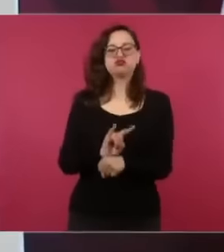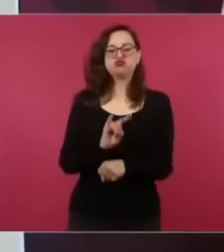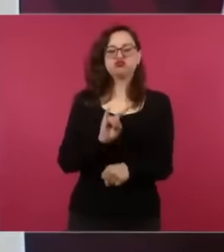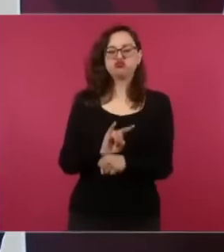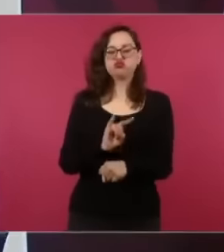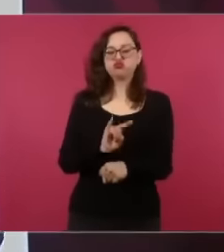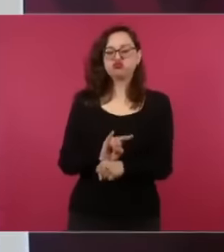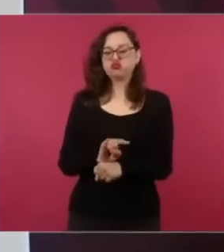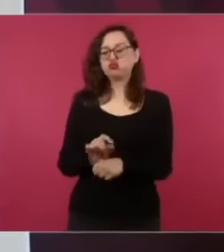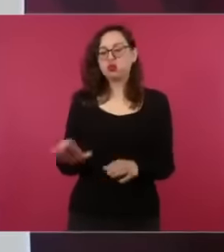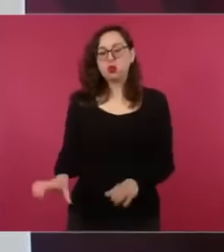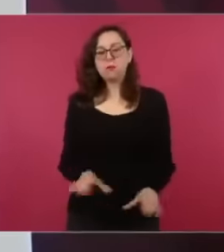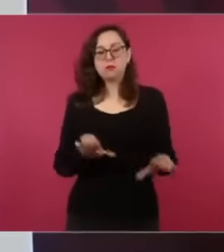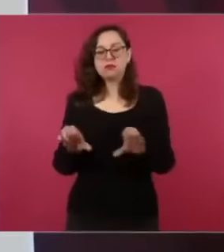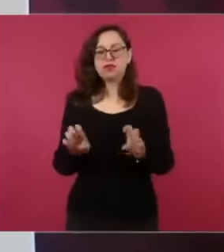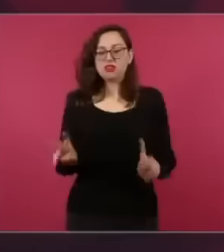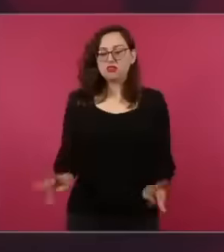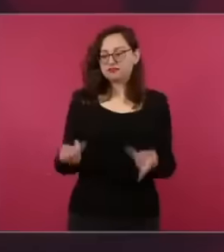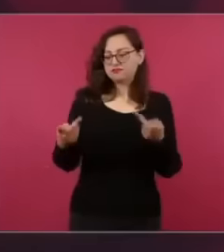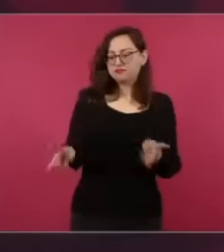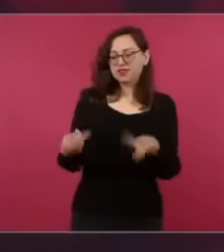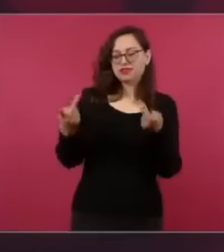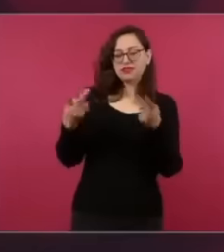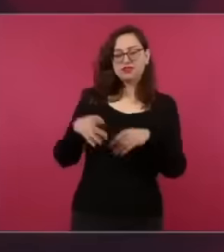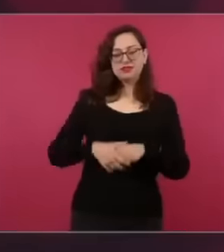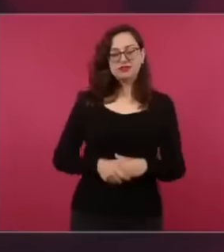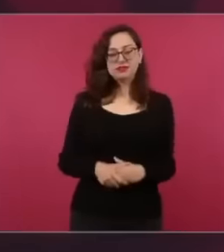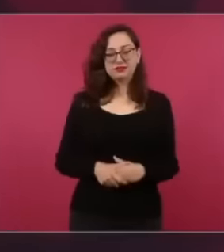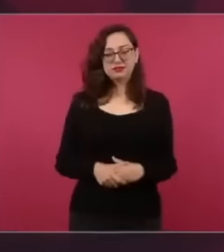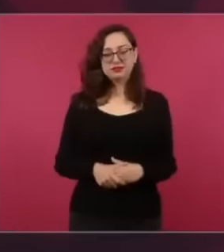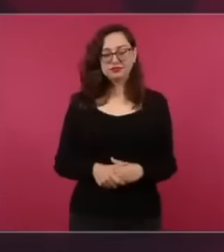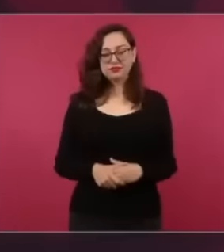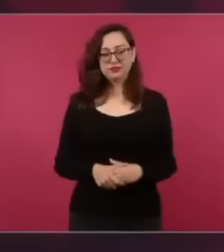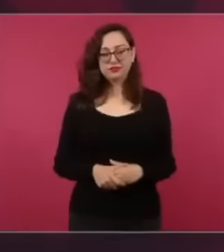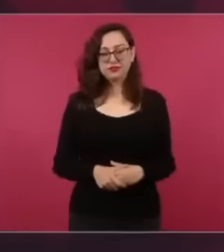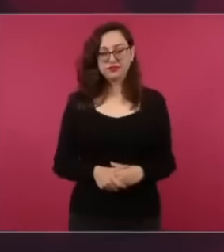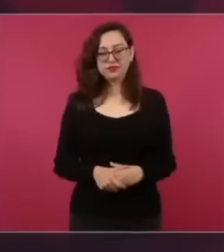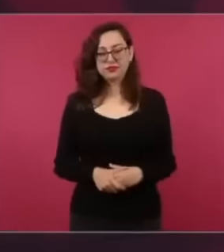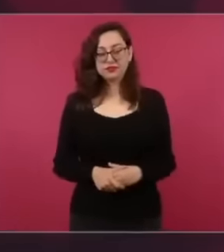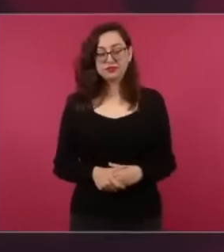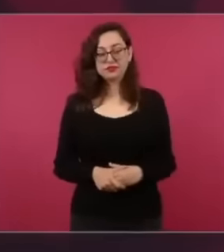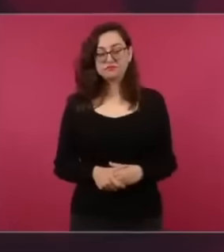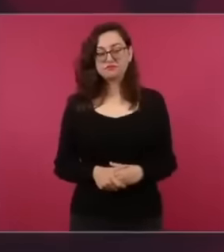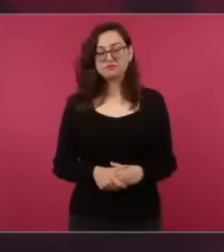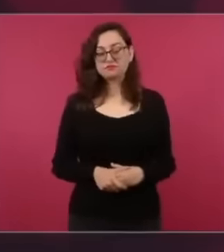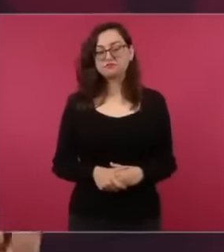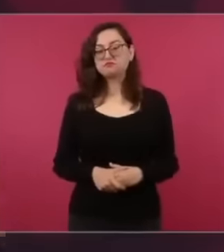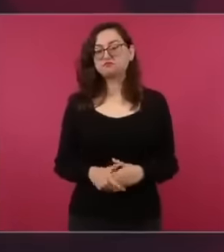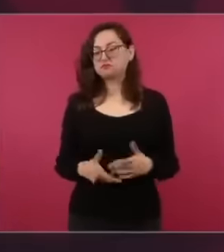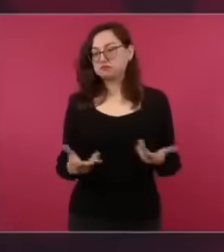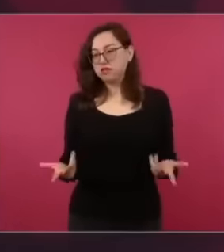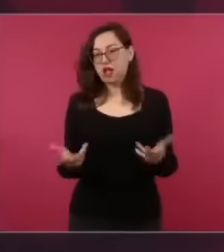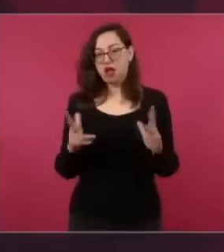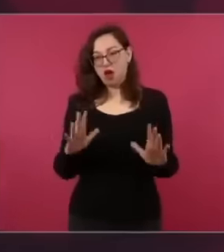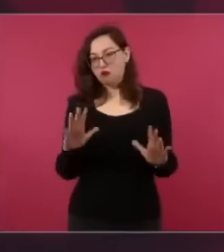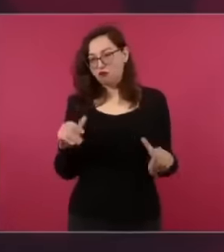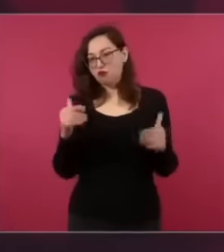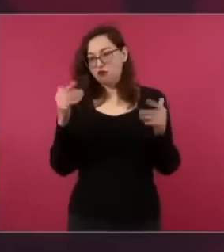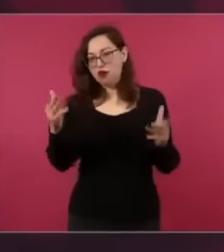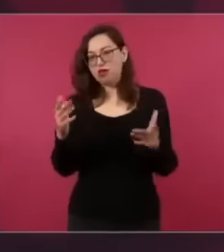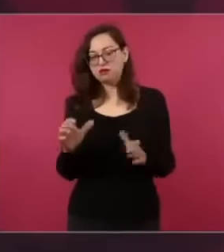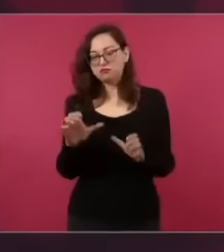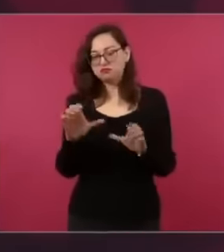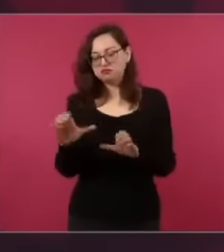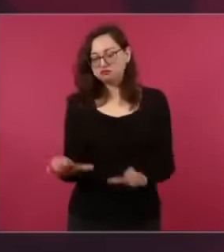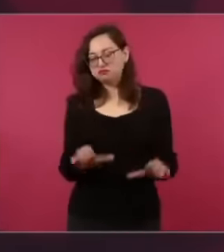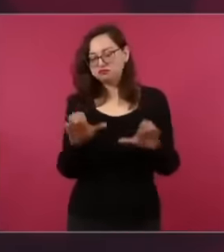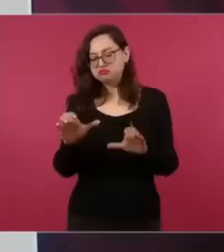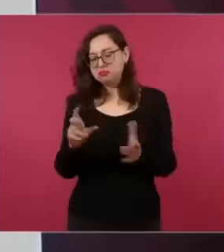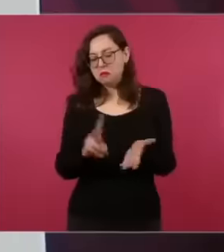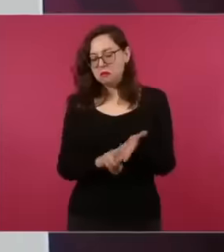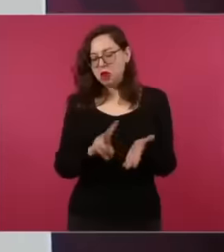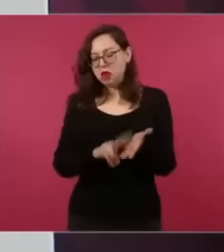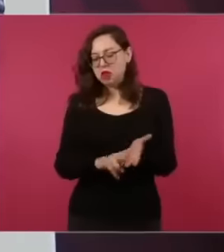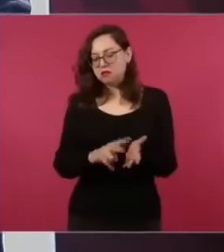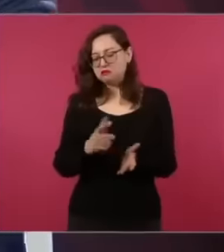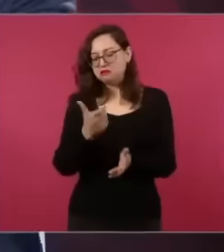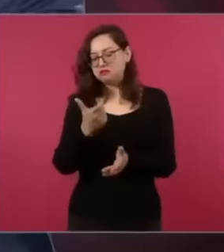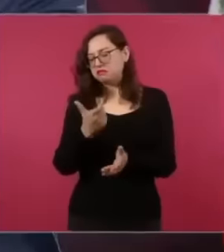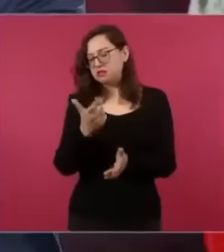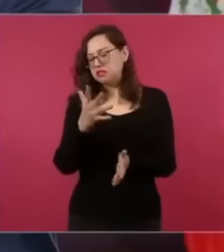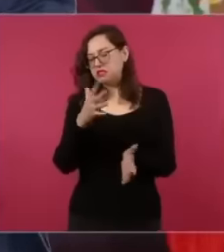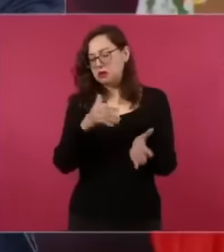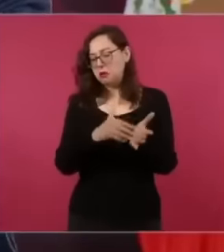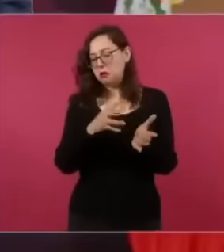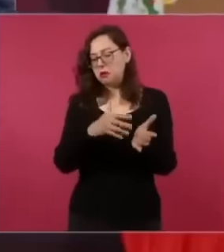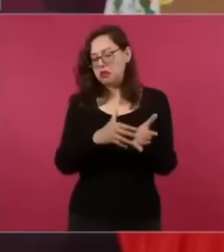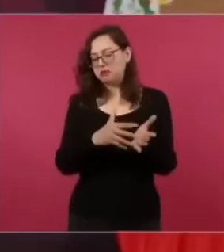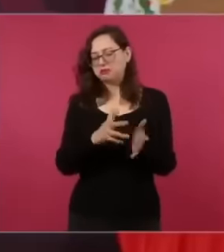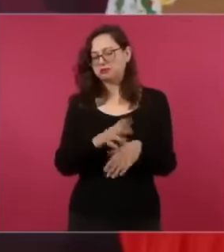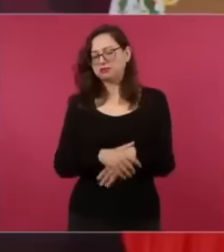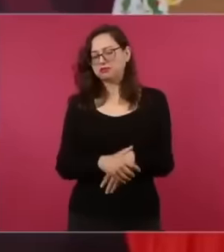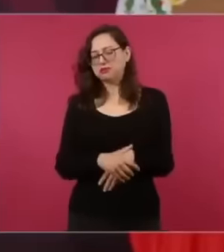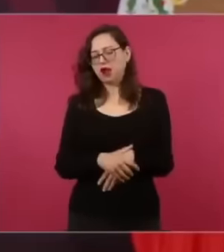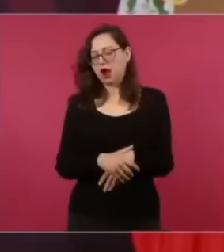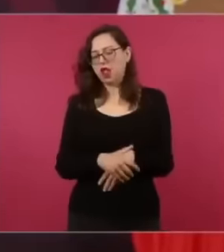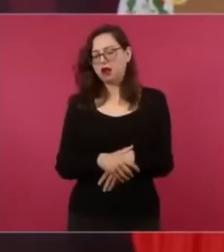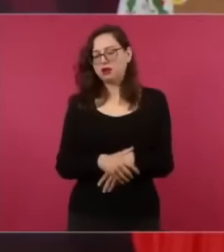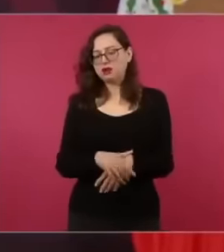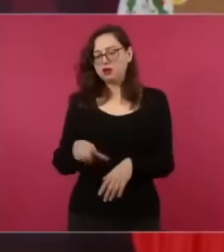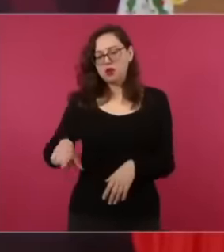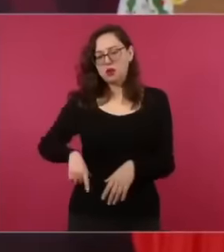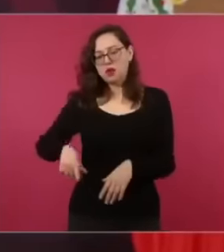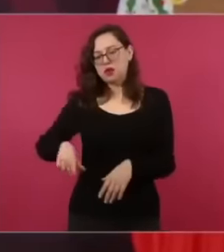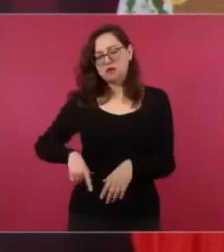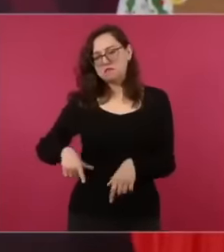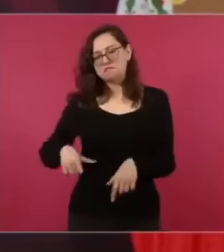computers and a computer that costs 5000 pesos we are going to sell it for 20000